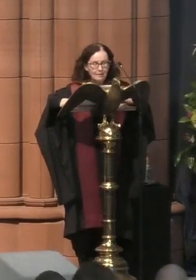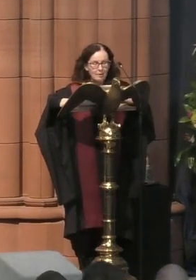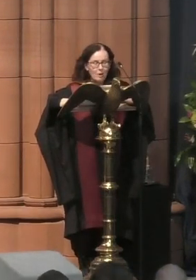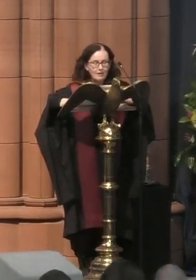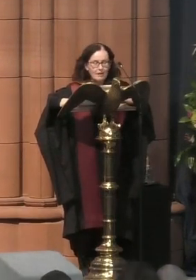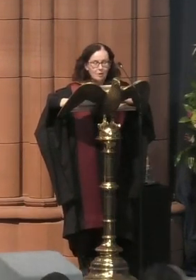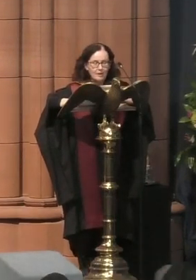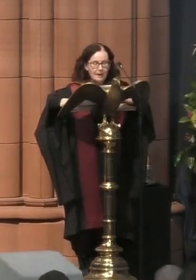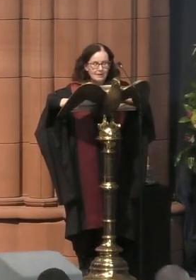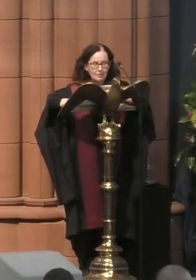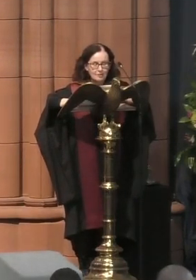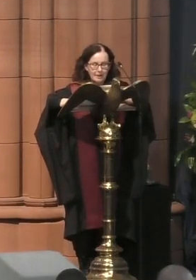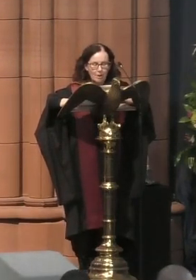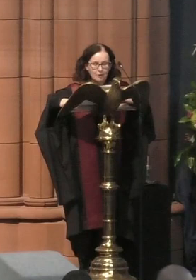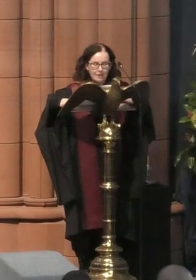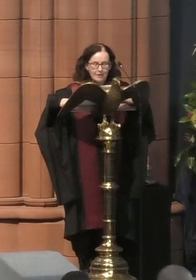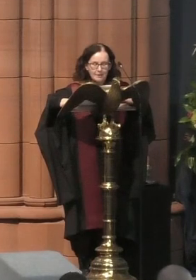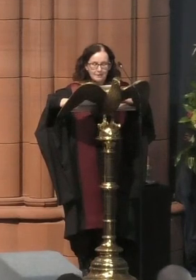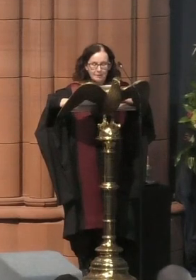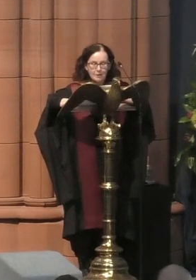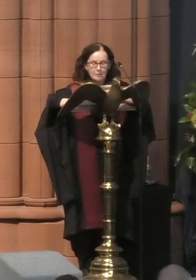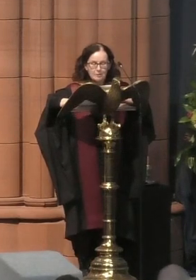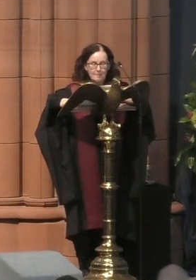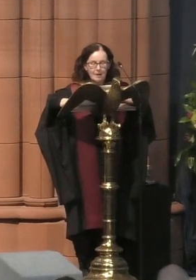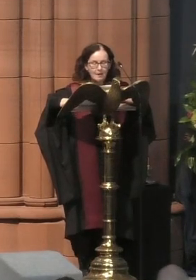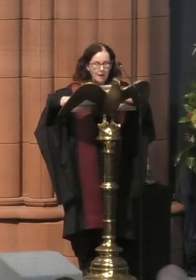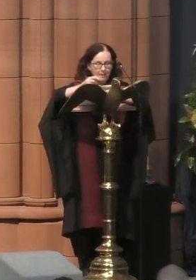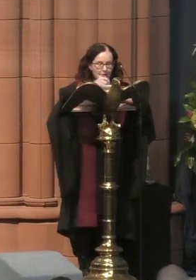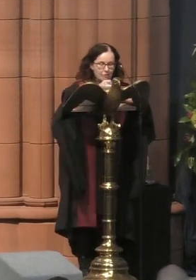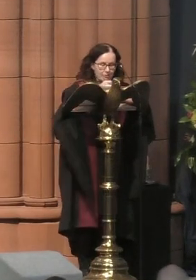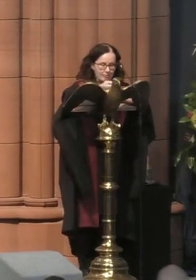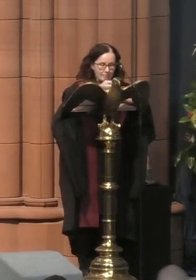In work and Organisational Psychology. Tephilla Jemima Kamalesh.